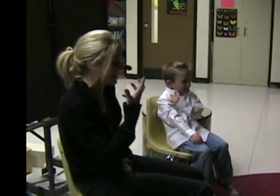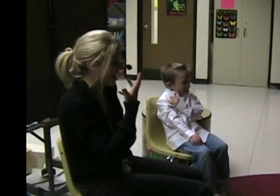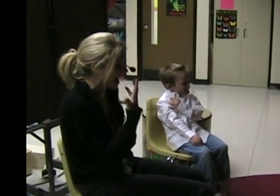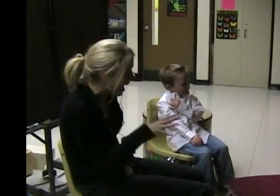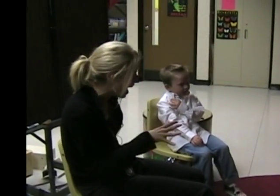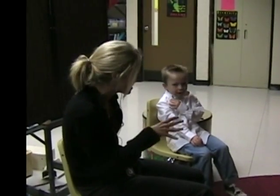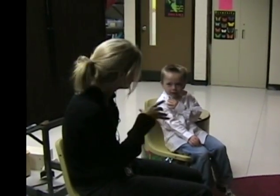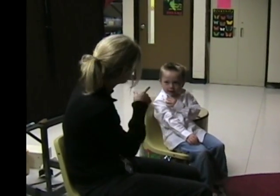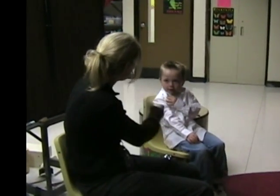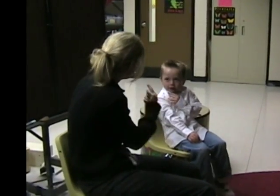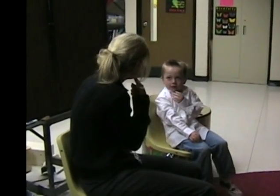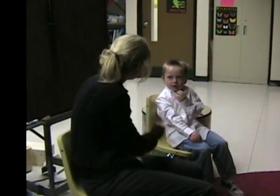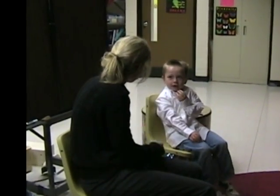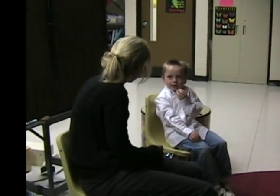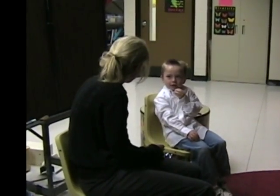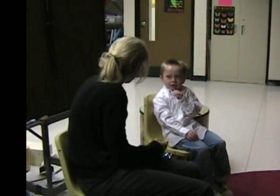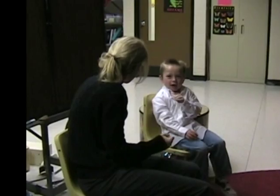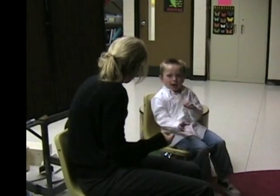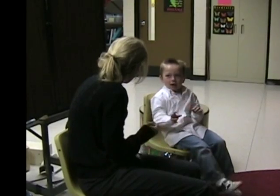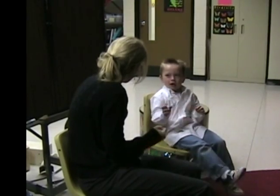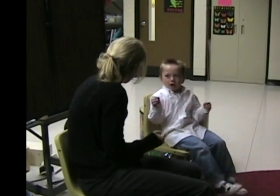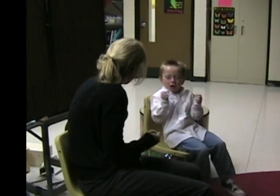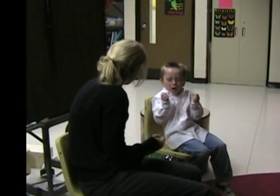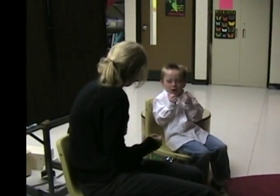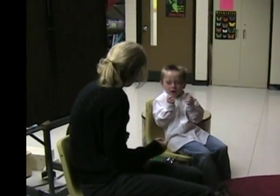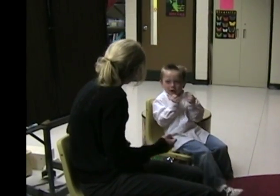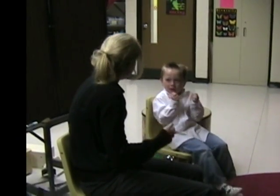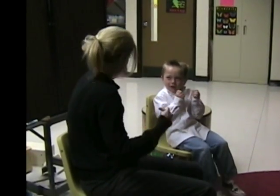I say, 'Hot,' you say, 'Cold.'